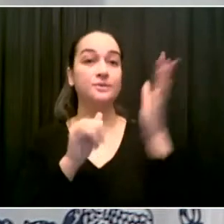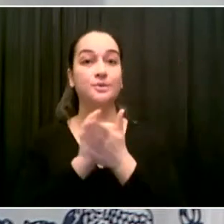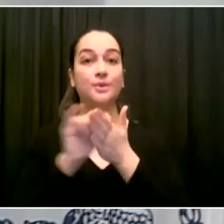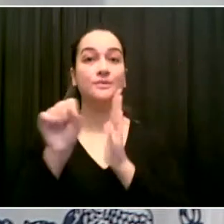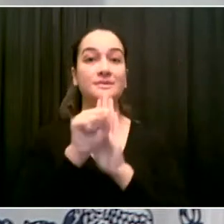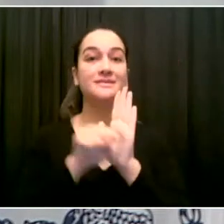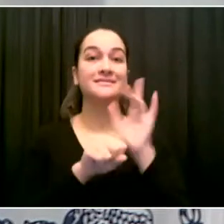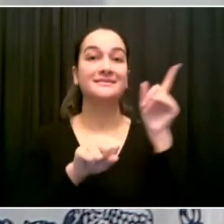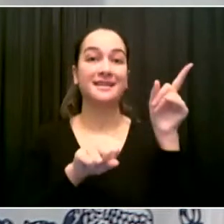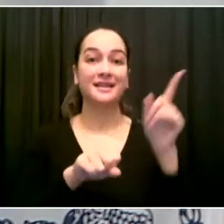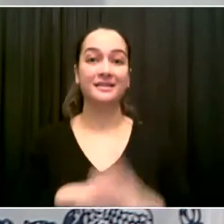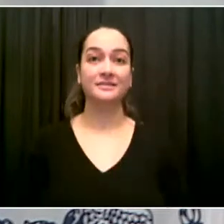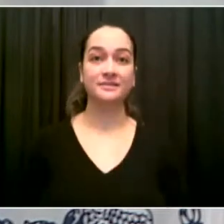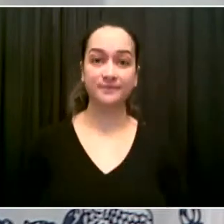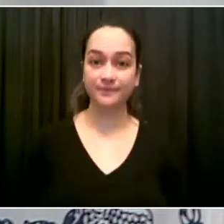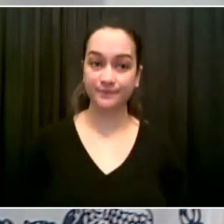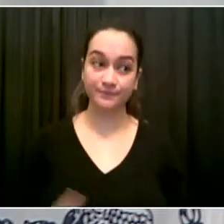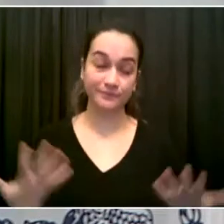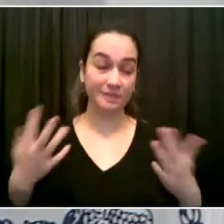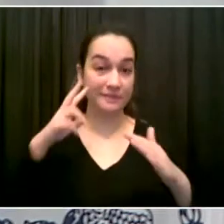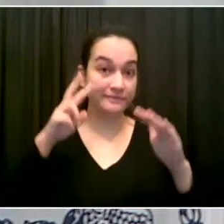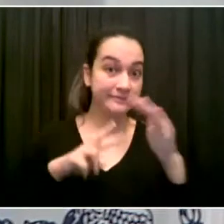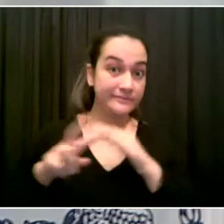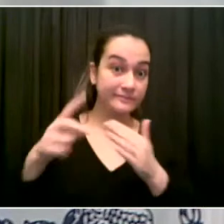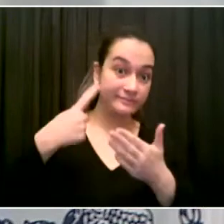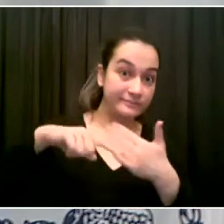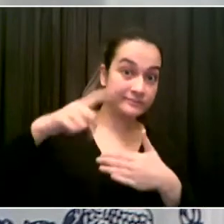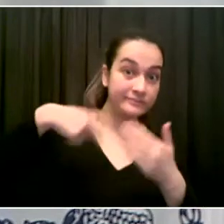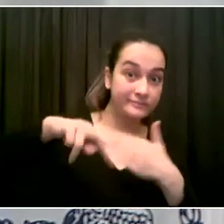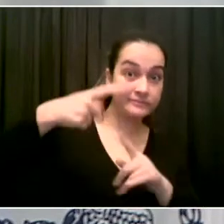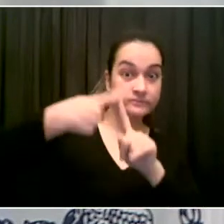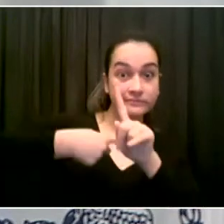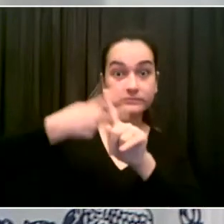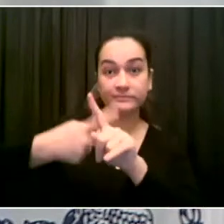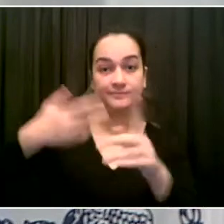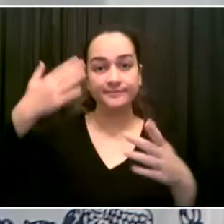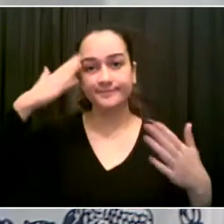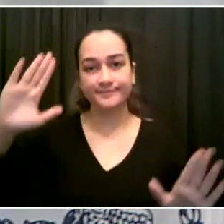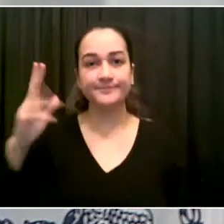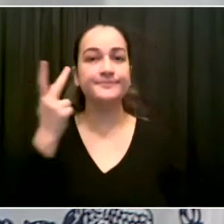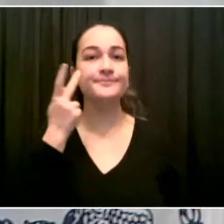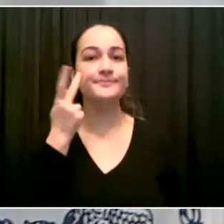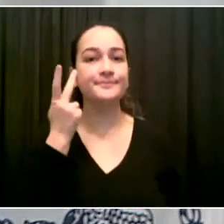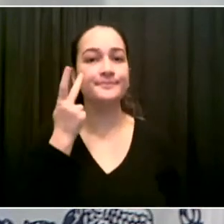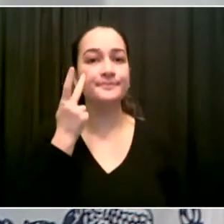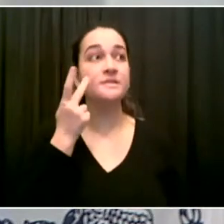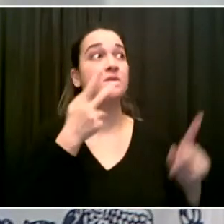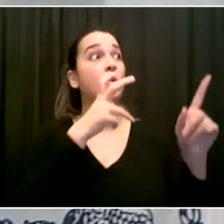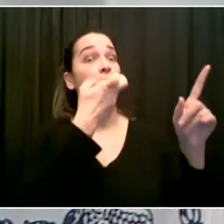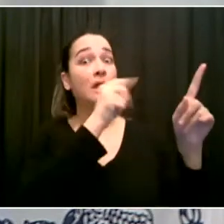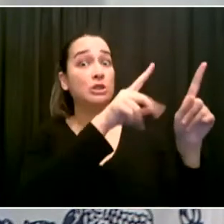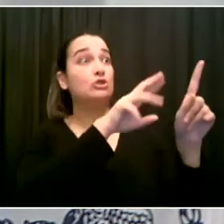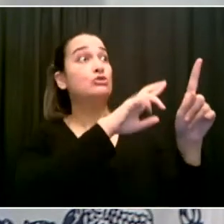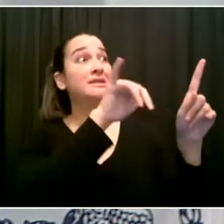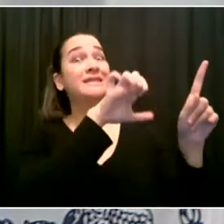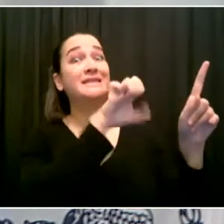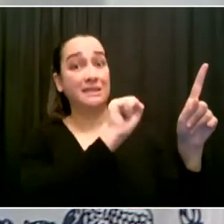WHATEVER DECISION THE STATE MAKES ON THE E BIGGER TIMELINE